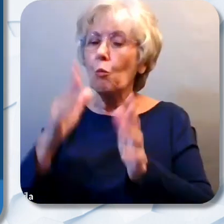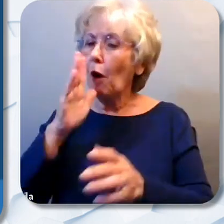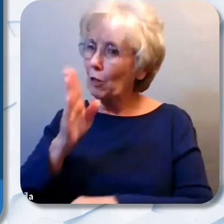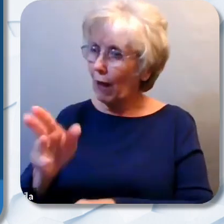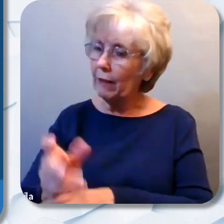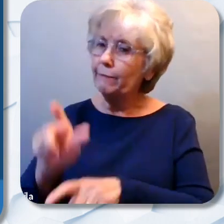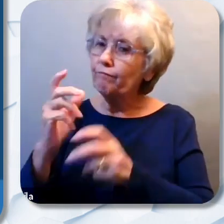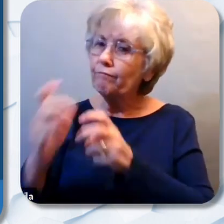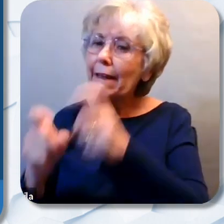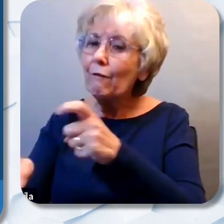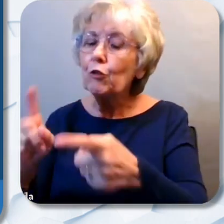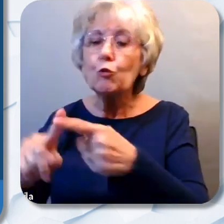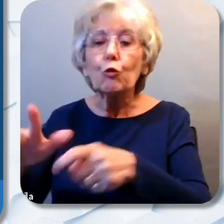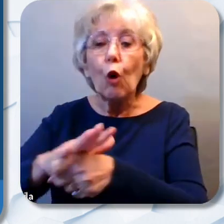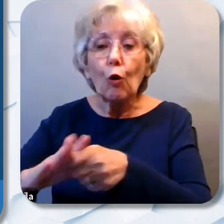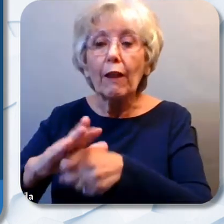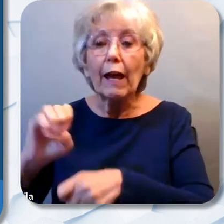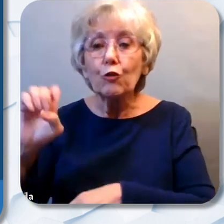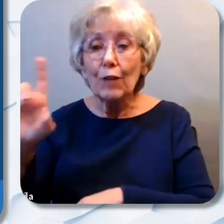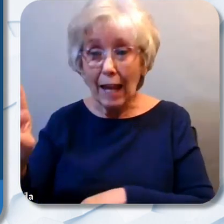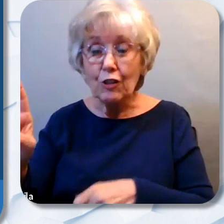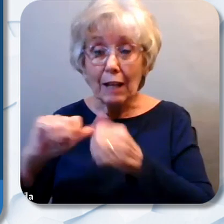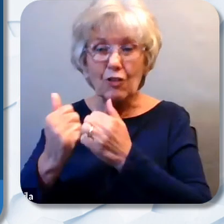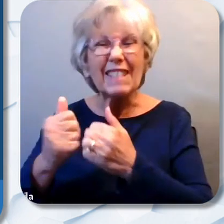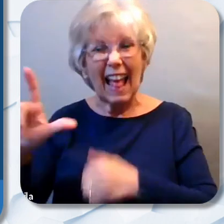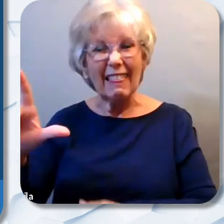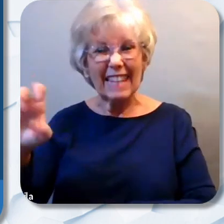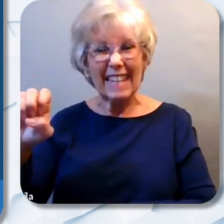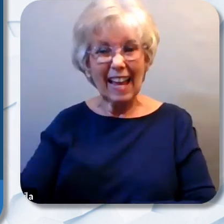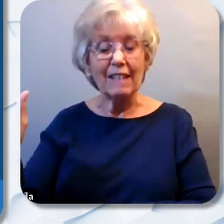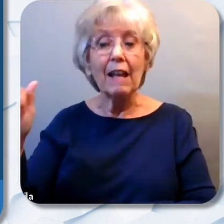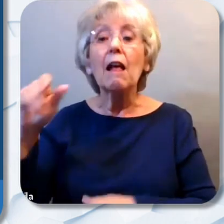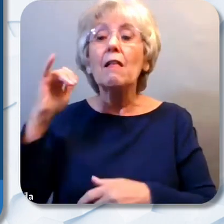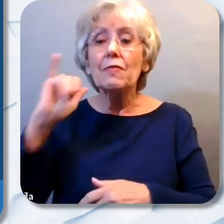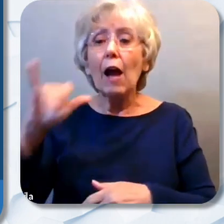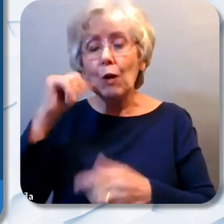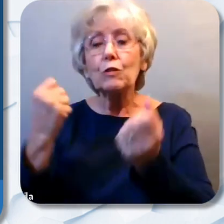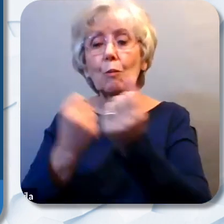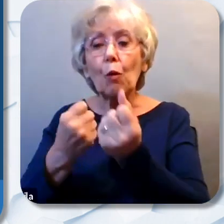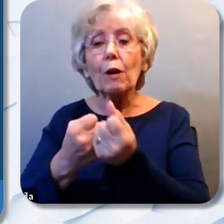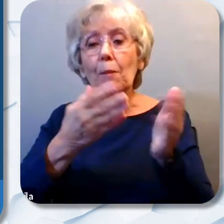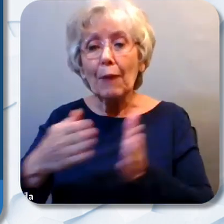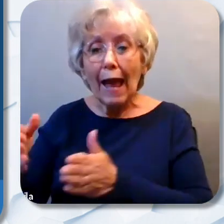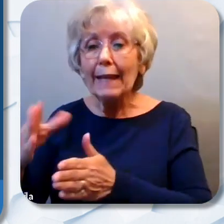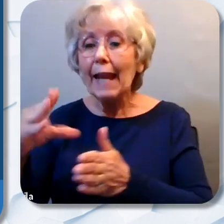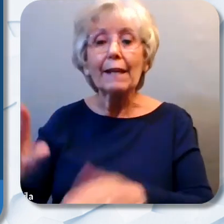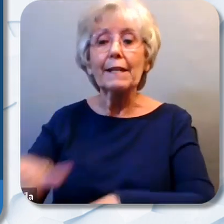education agencies or le a's for supporting planning and implementation costs to expand